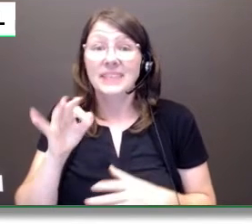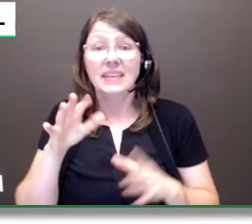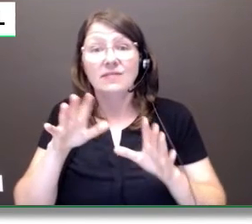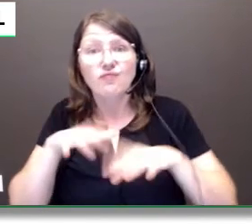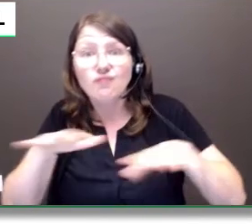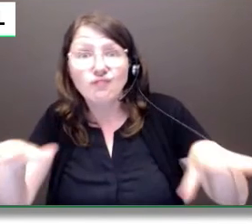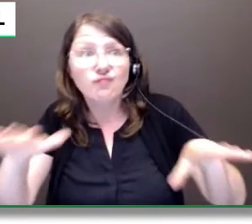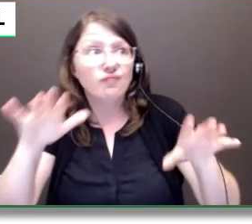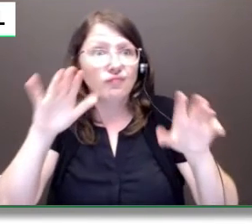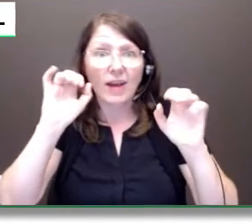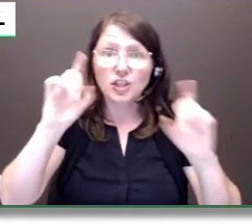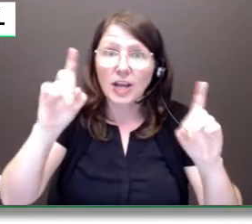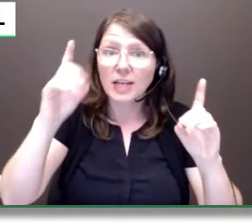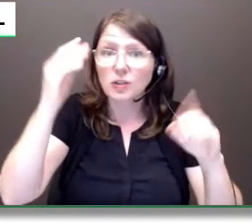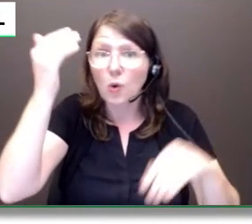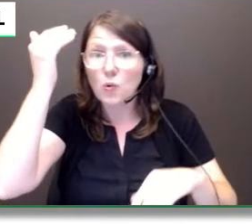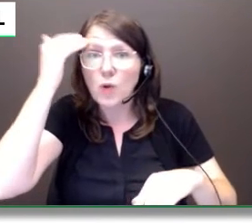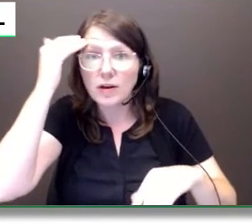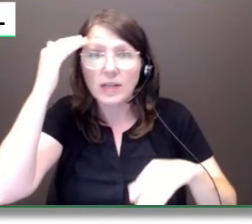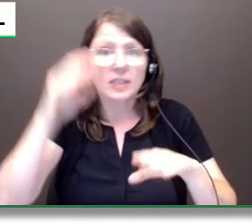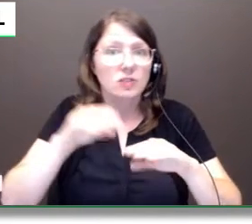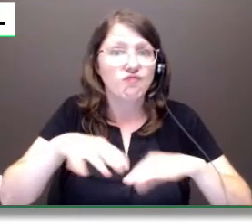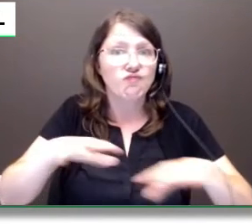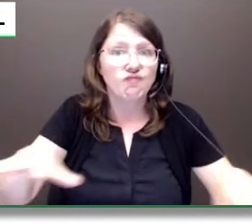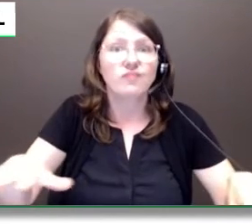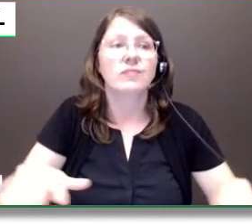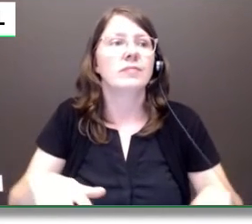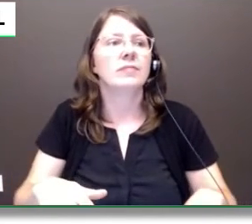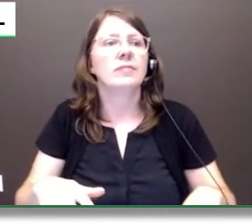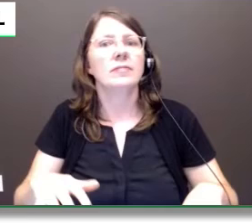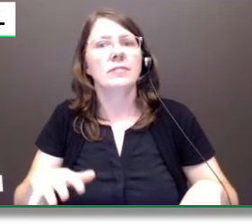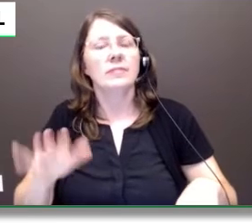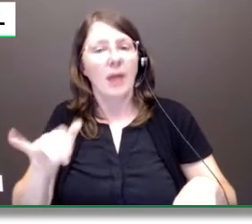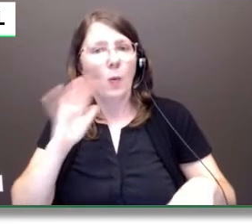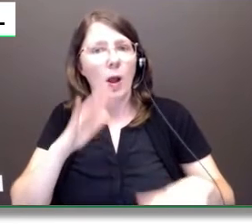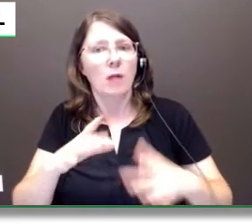community. And then also being able to develop your experience around all of